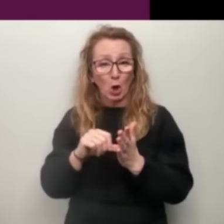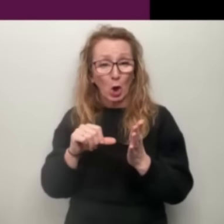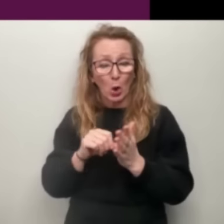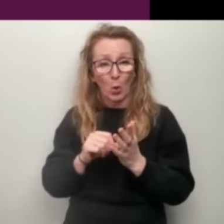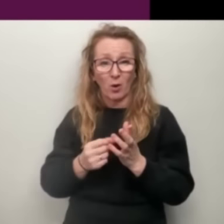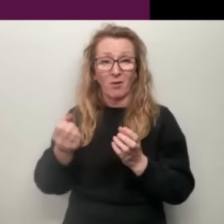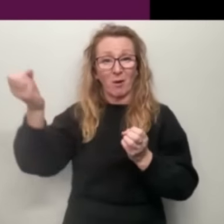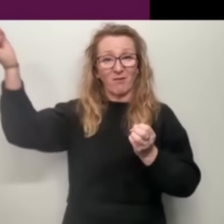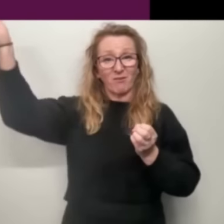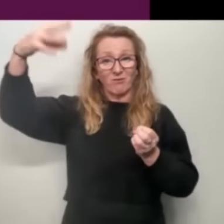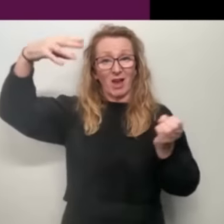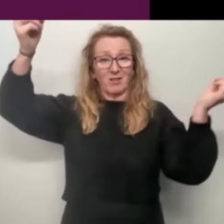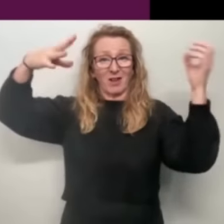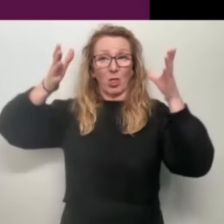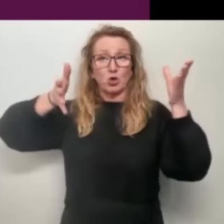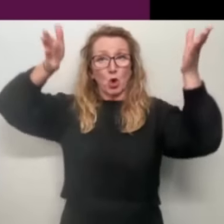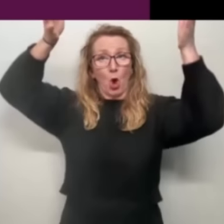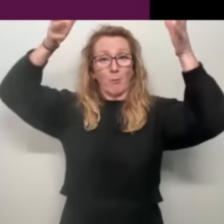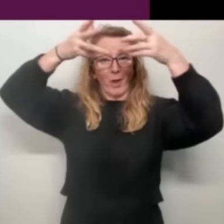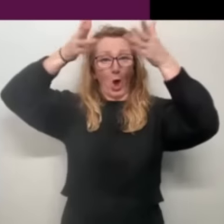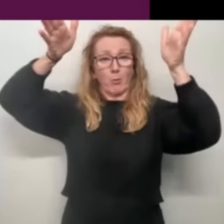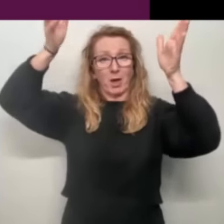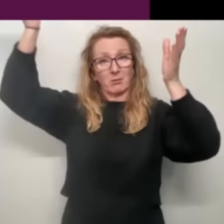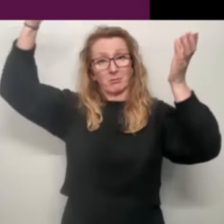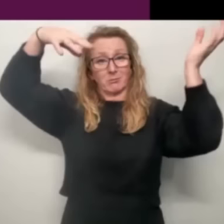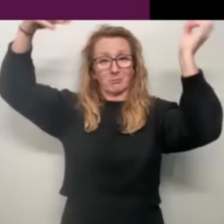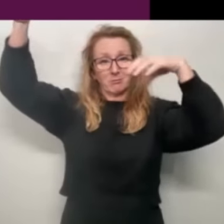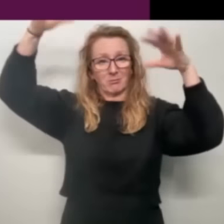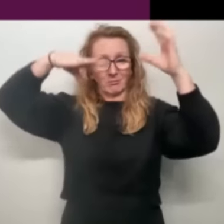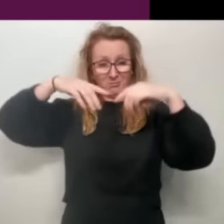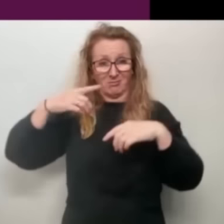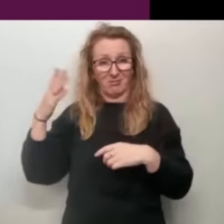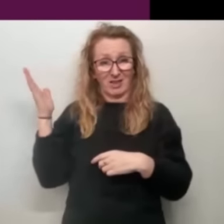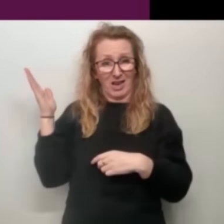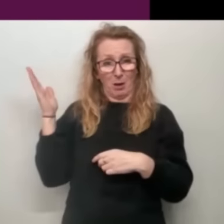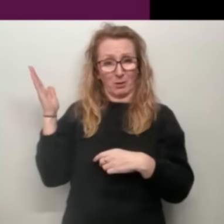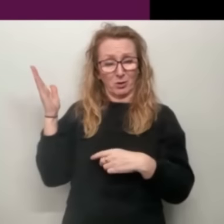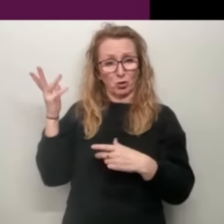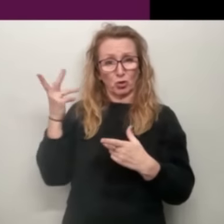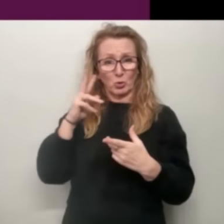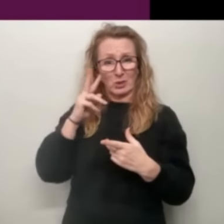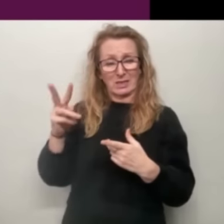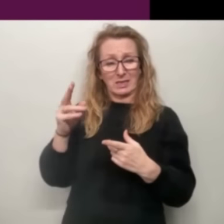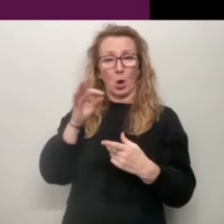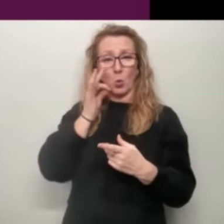And we can see that again in this image. We can see the water wheel here, which is powering the bellows,